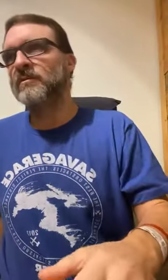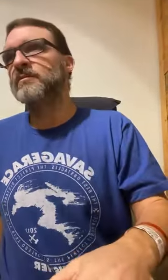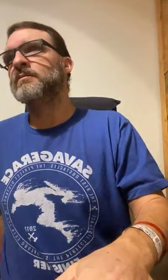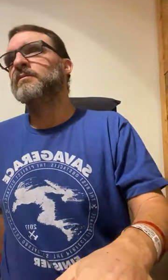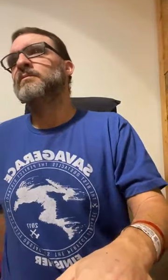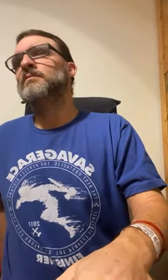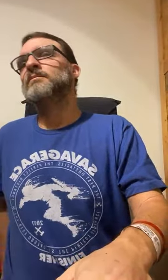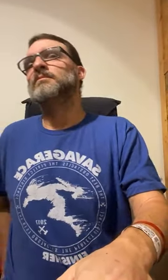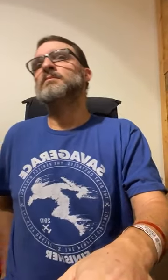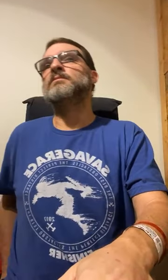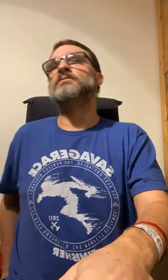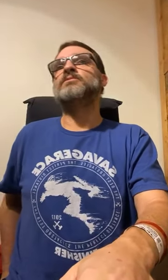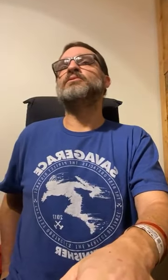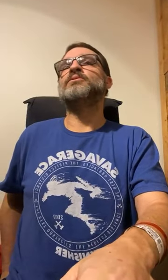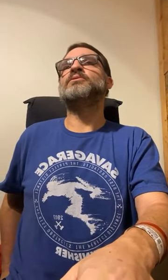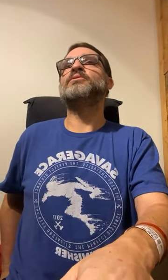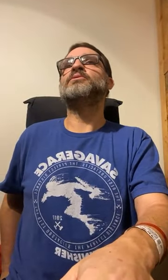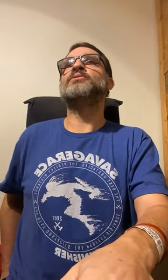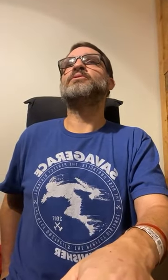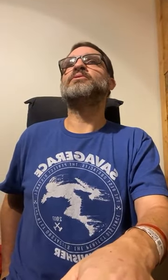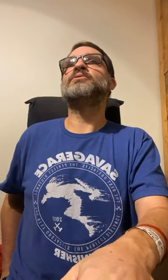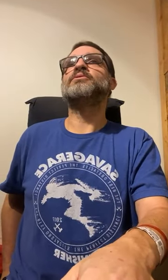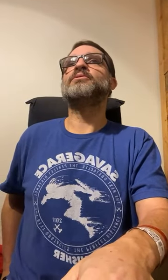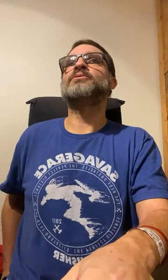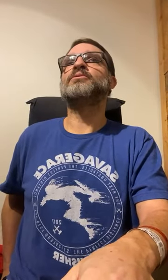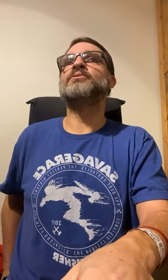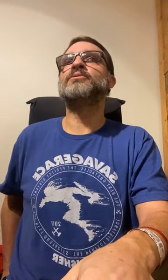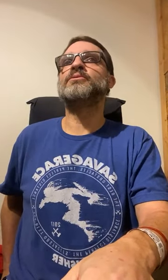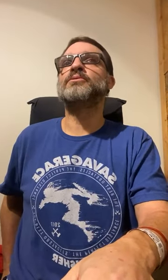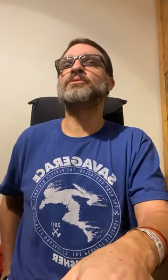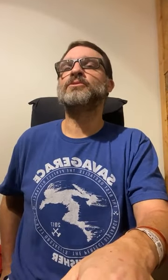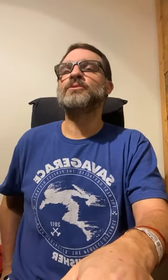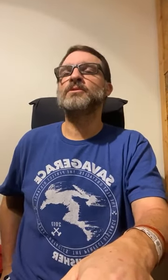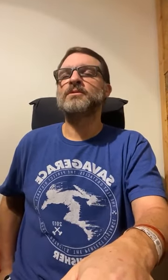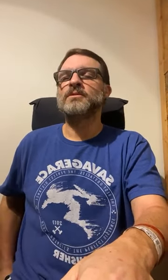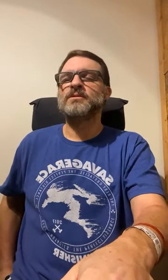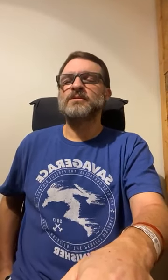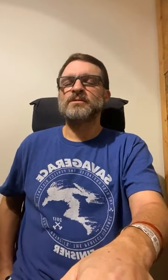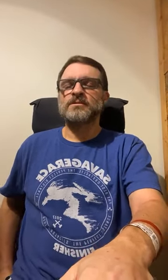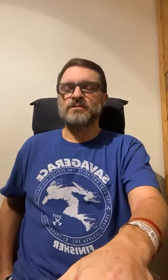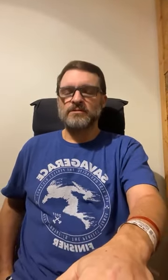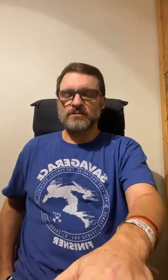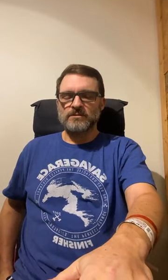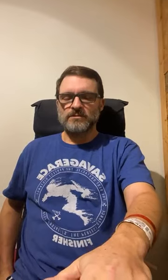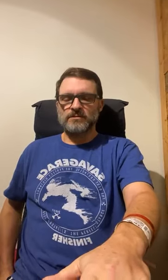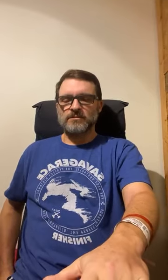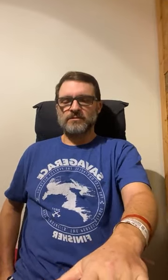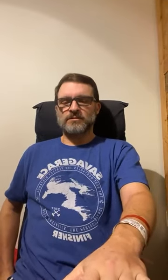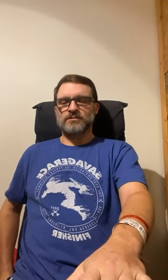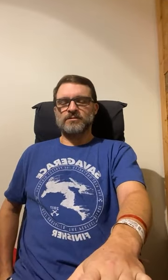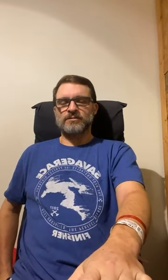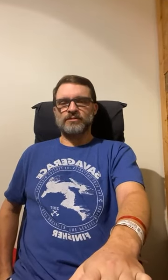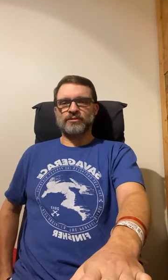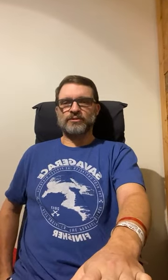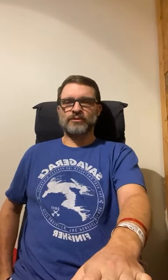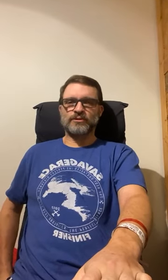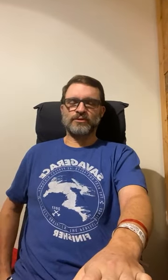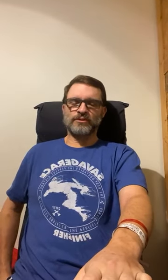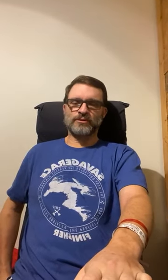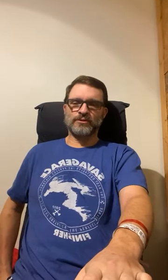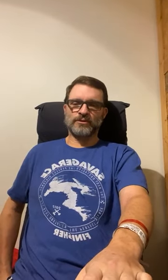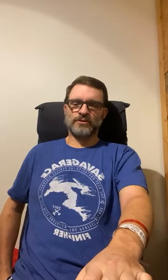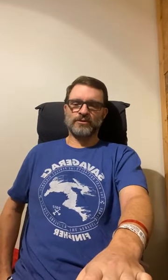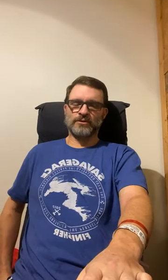Like now.